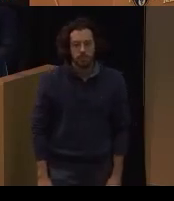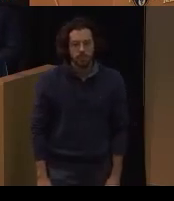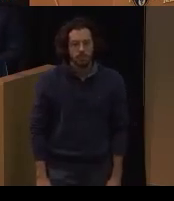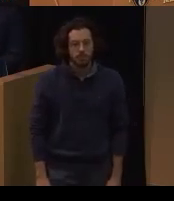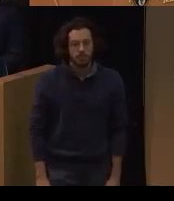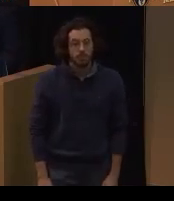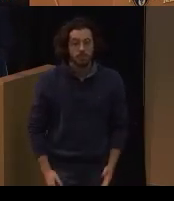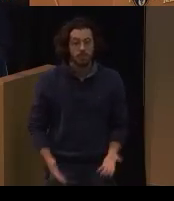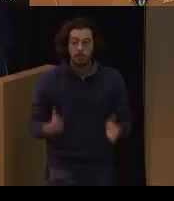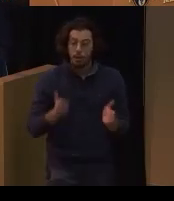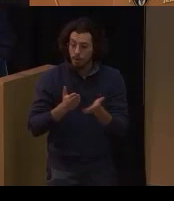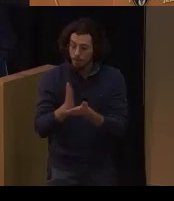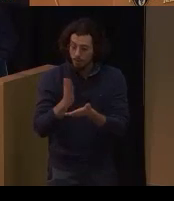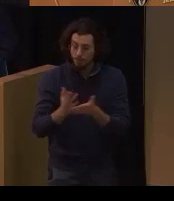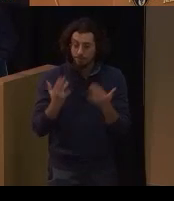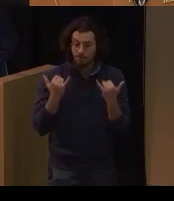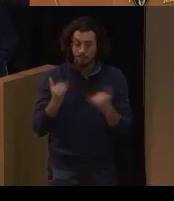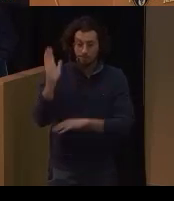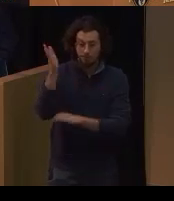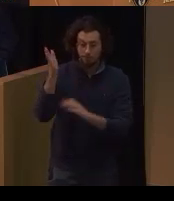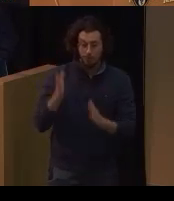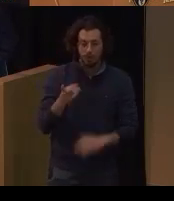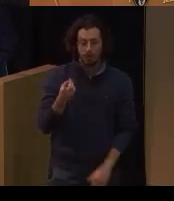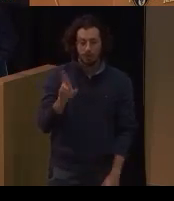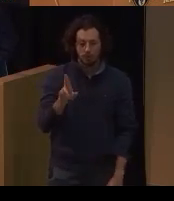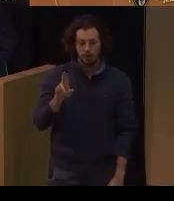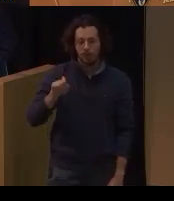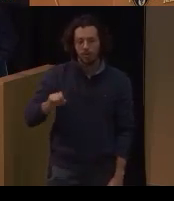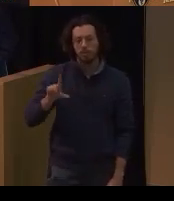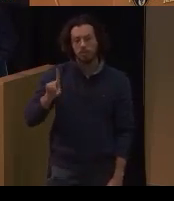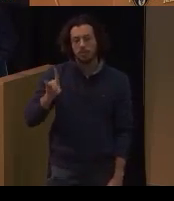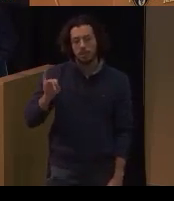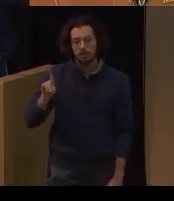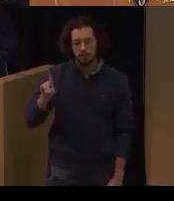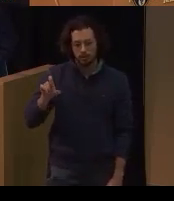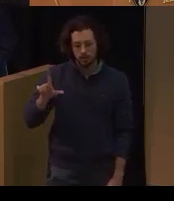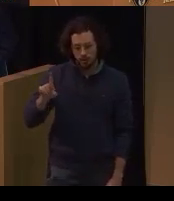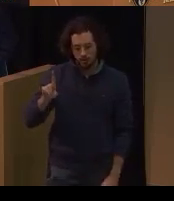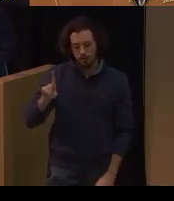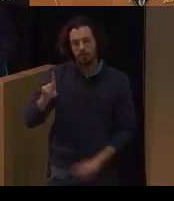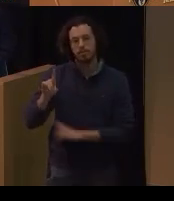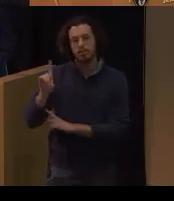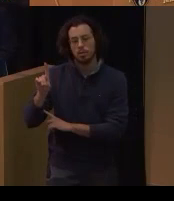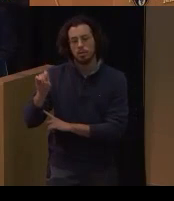all right so today's speaker is Dr David dodel fader from Department of psychology here at the